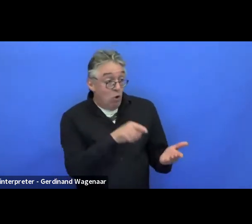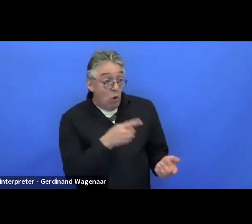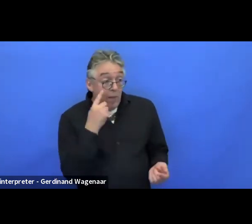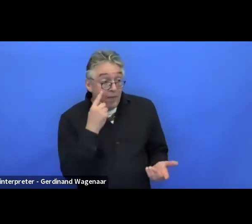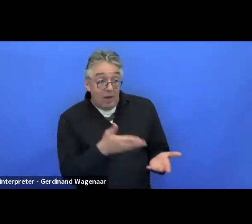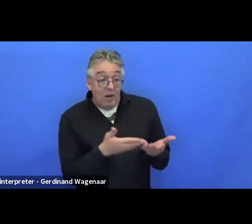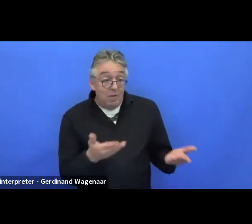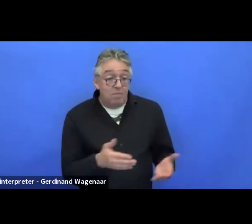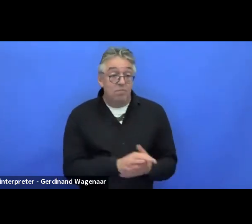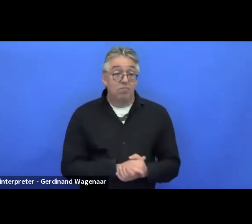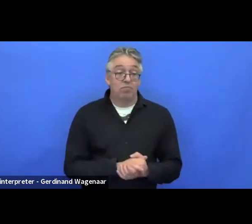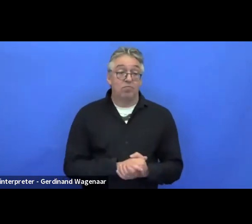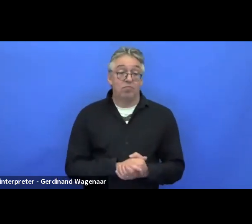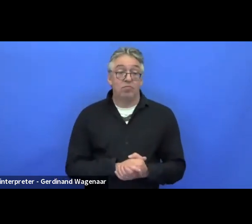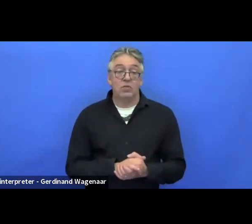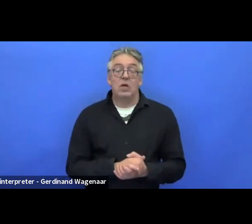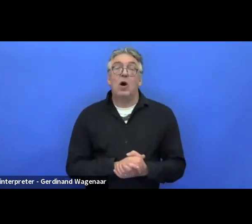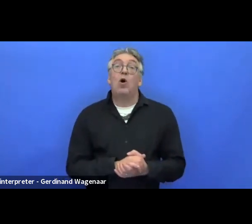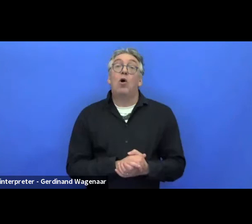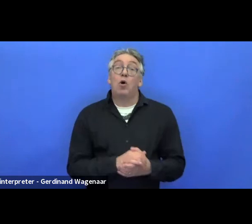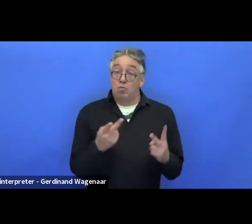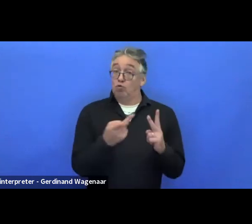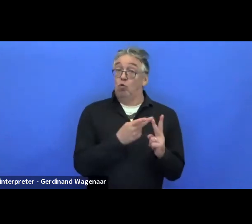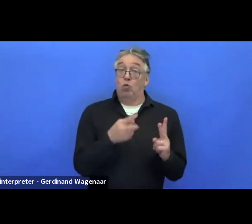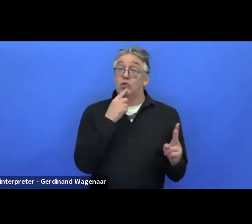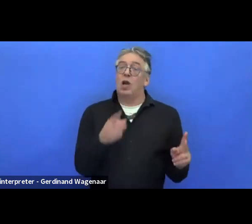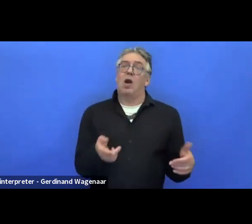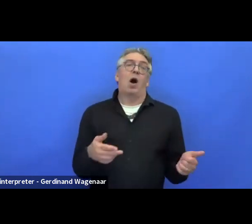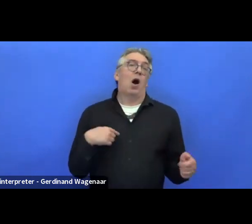Generally, the complainants welcomed the Commission's willingness